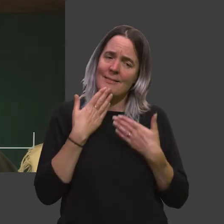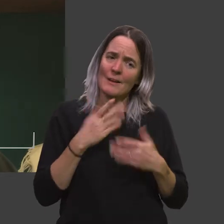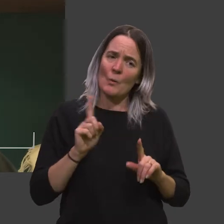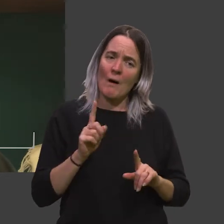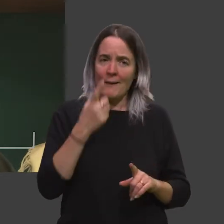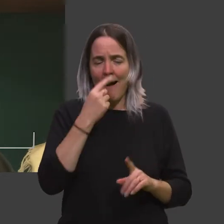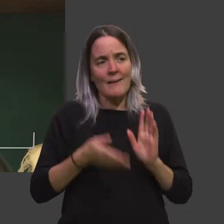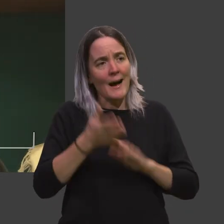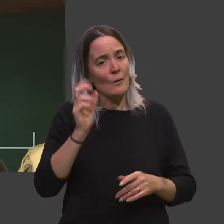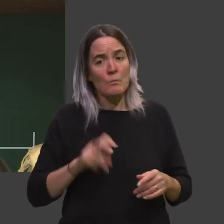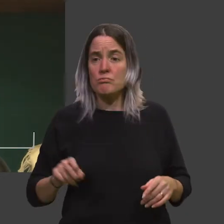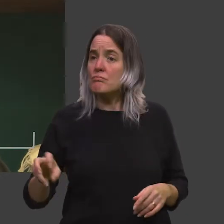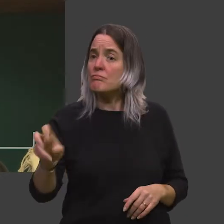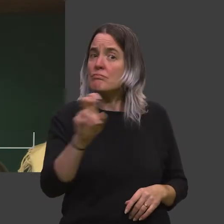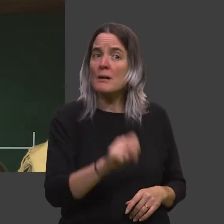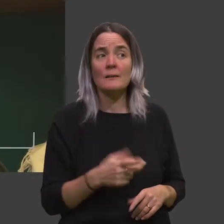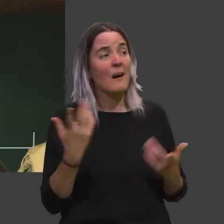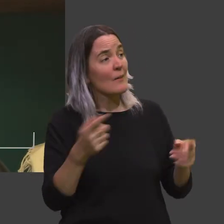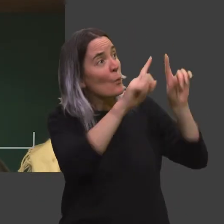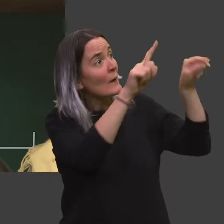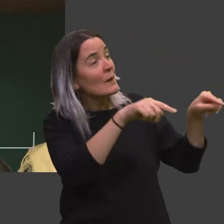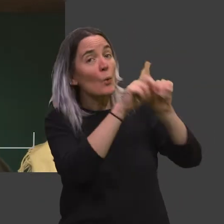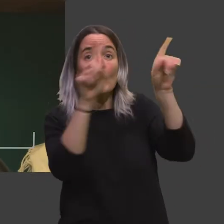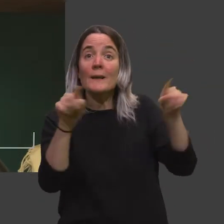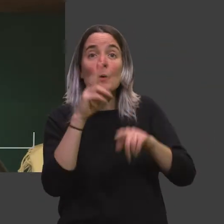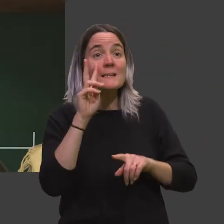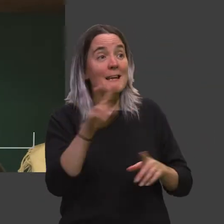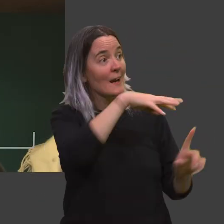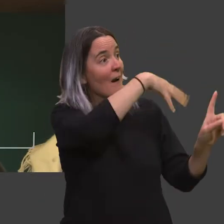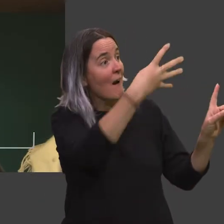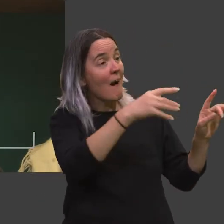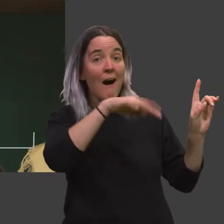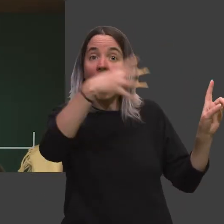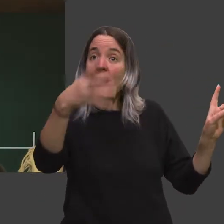I see the rainbow pictures in the windows and they remind me of you.